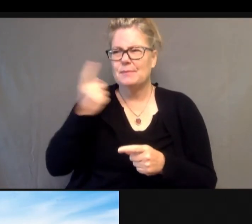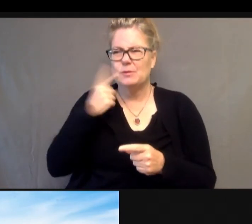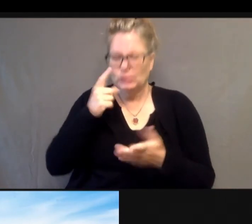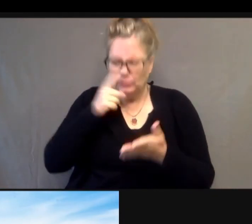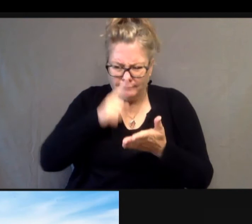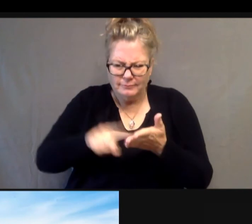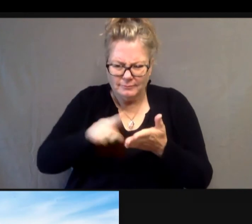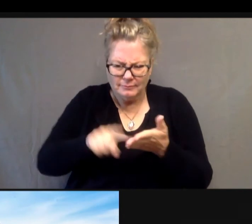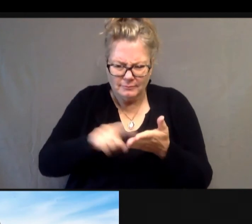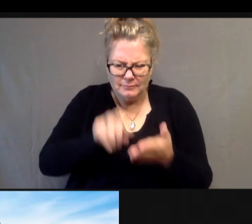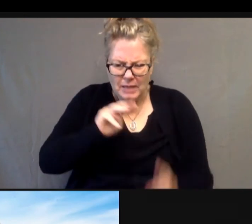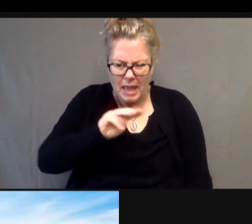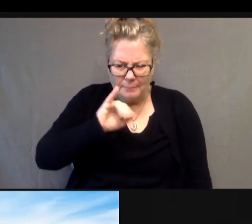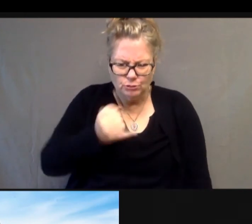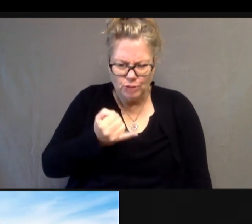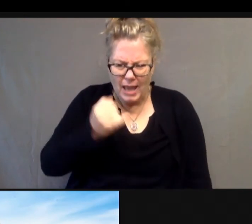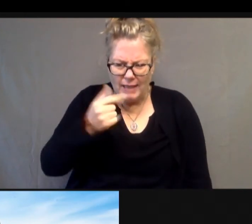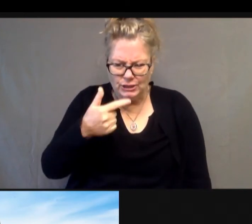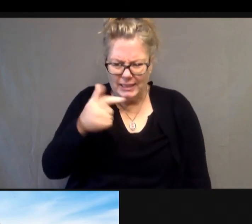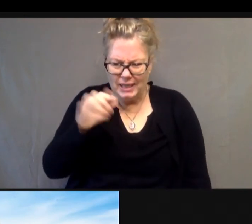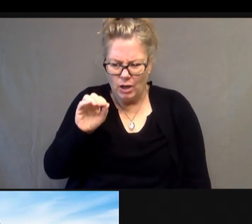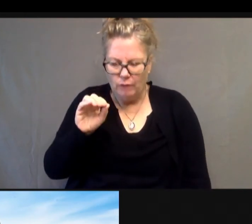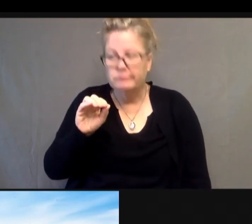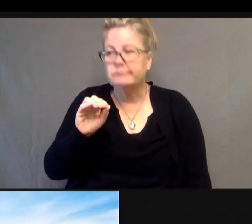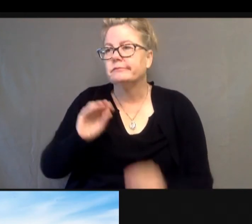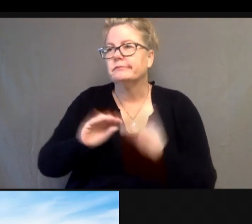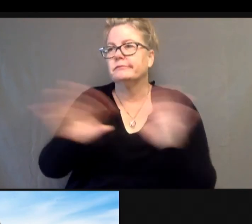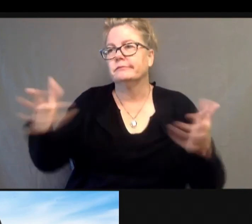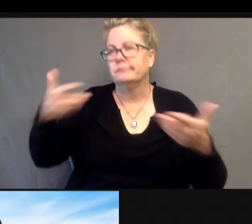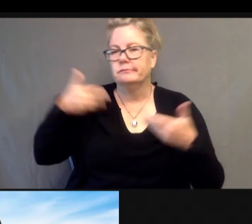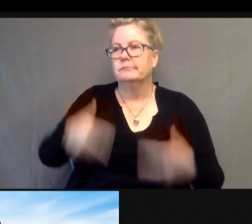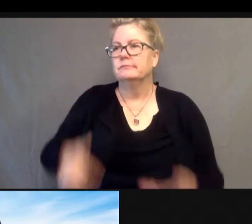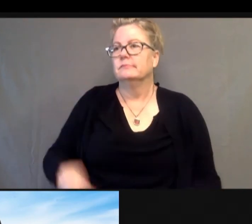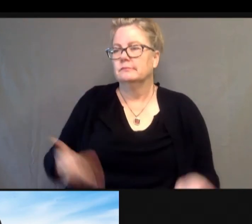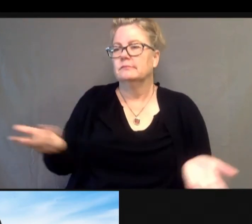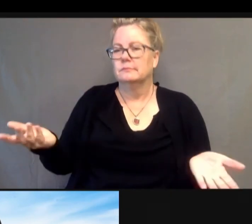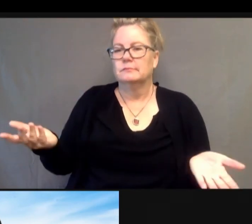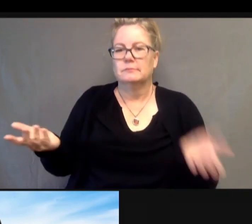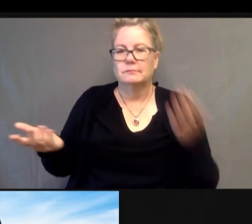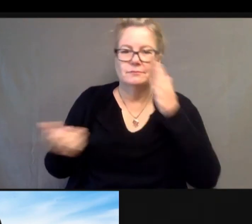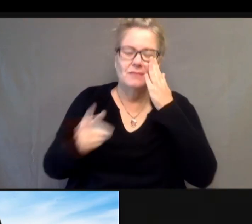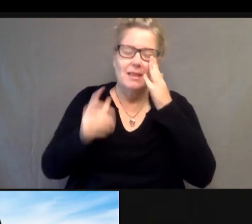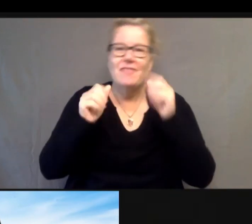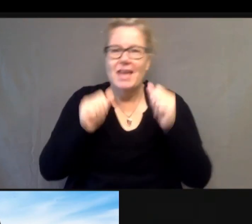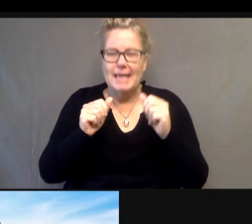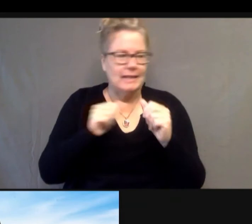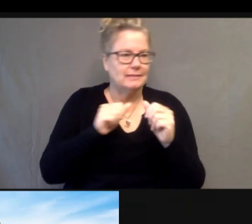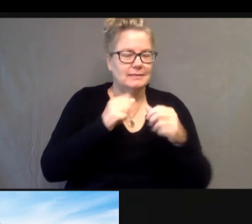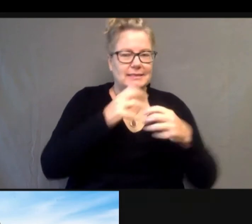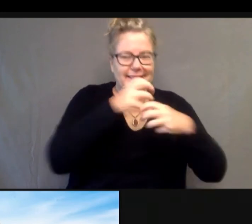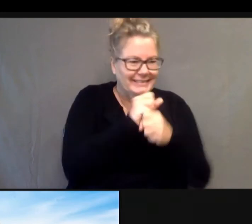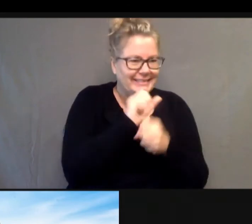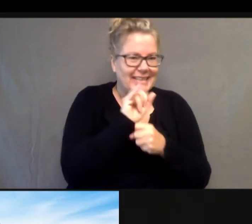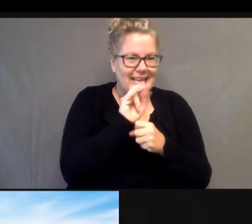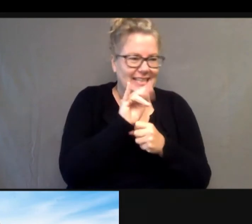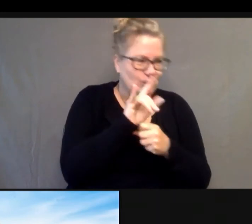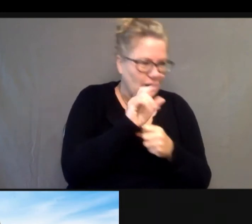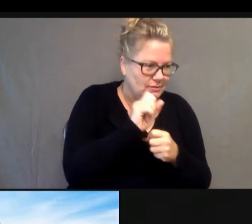who you are by cross-referencing the initials with the facts of the complaint, but it's